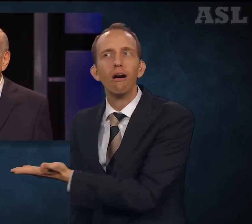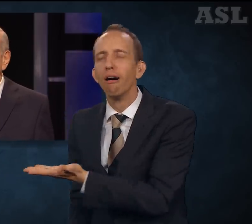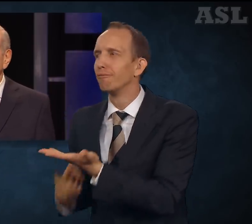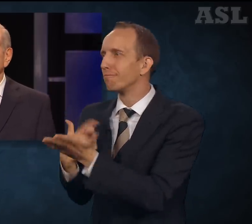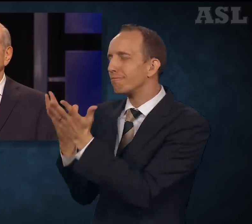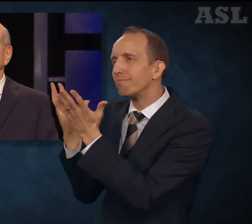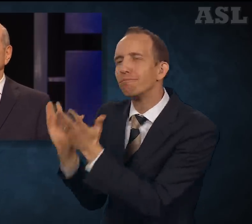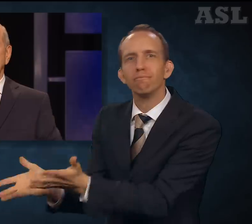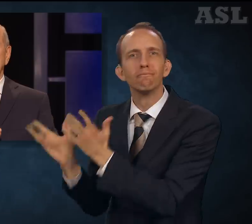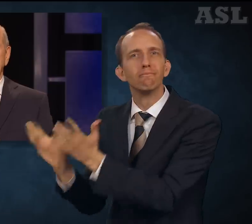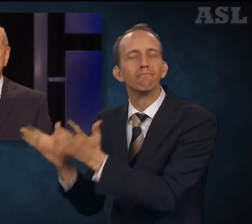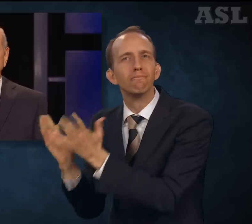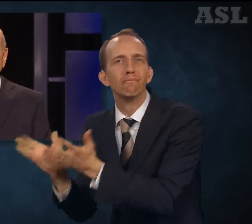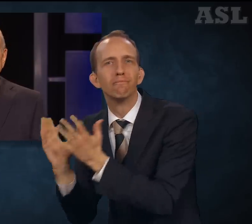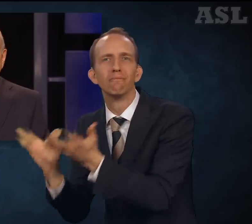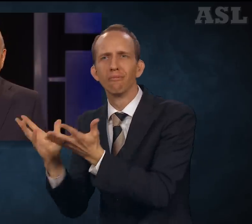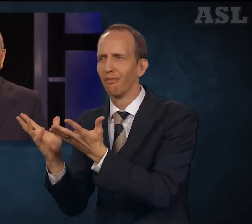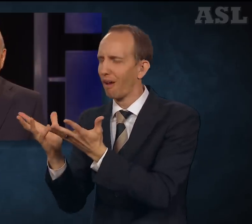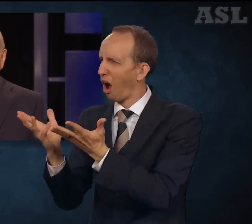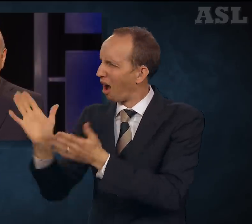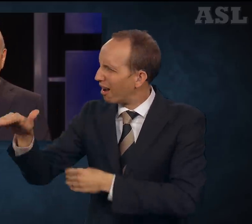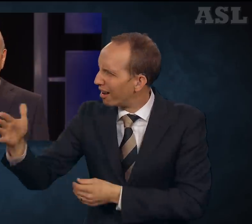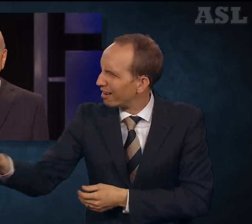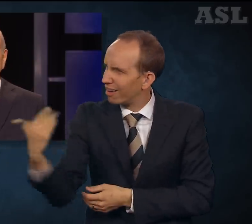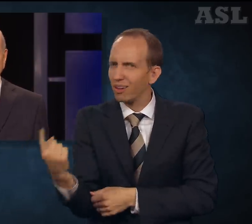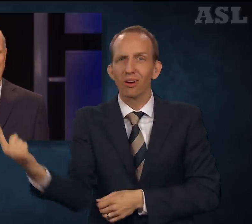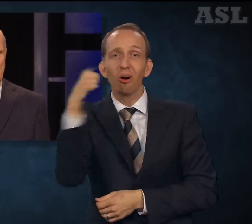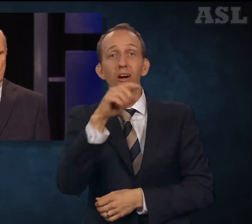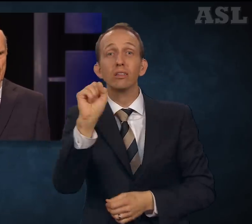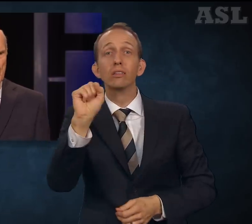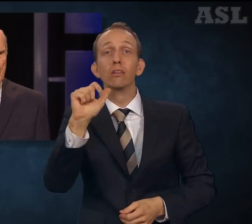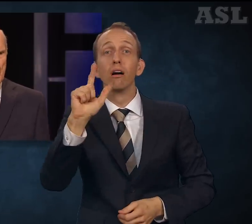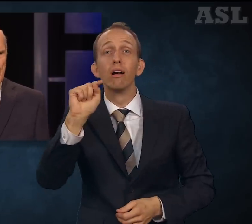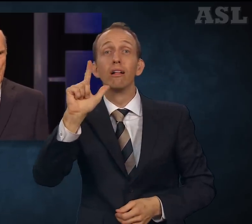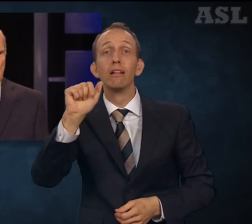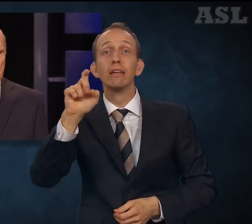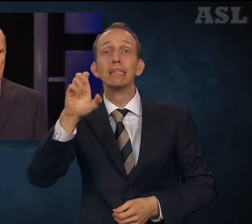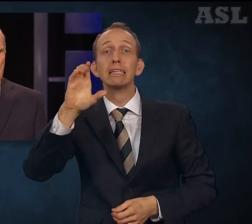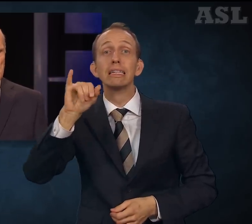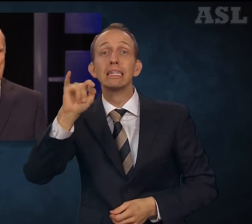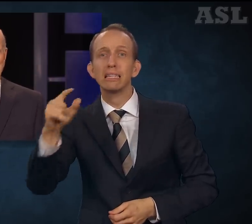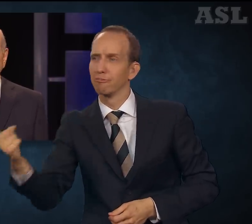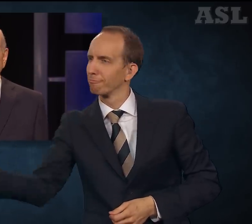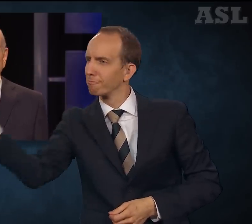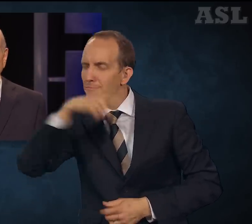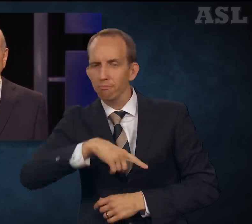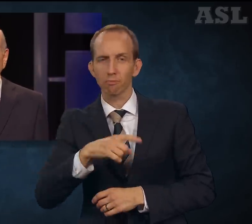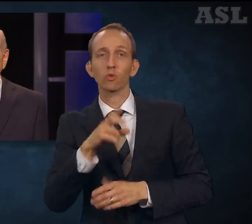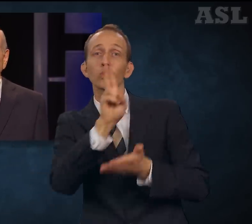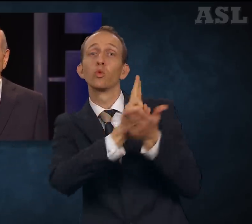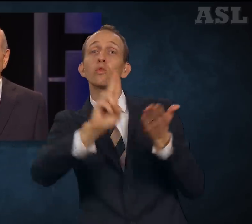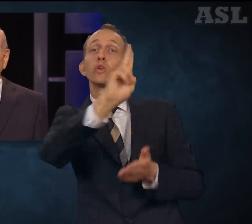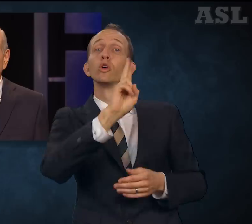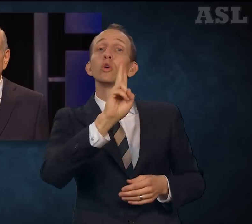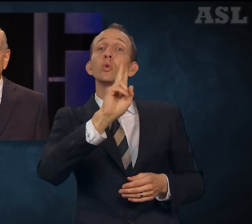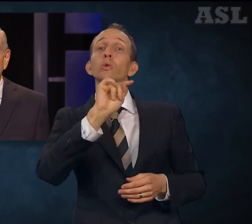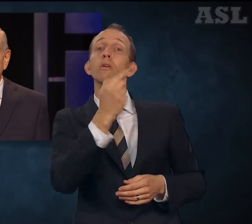AFTER A PLEASANT CONVERSATION WITH HIM, I EXTENDED AN INVITATION FOR HIM TO VISIT